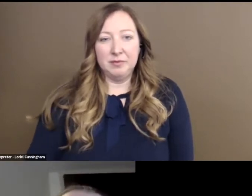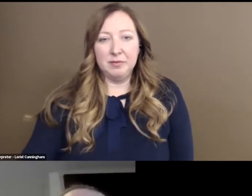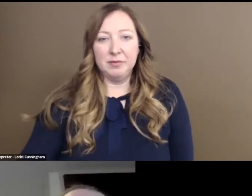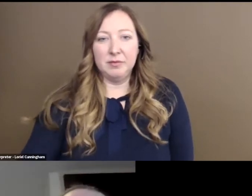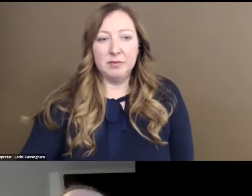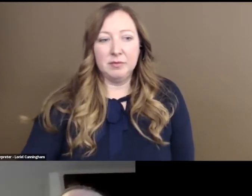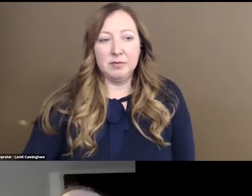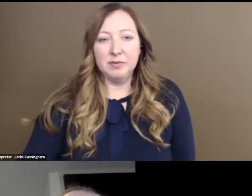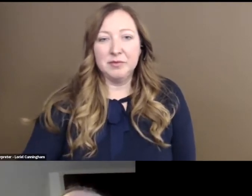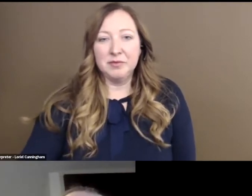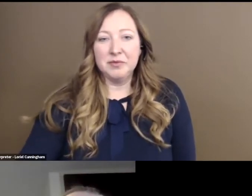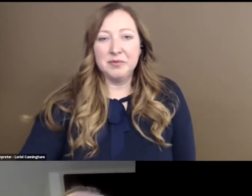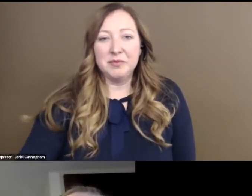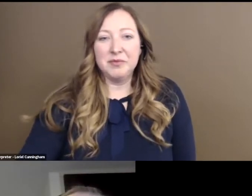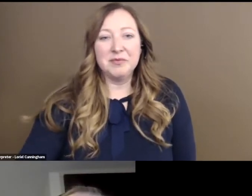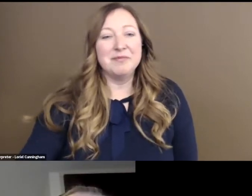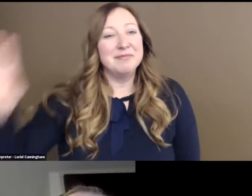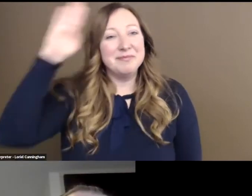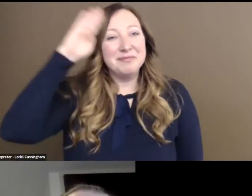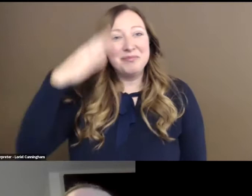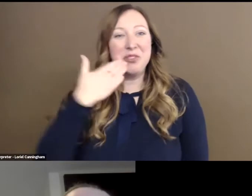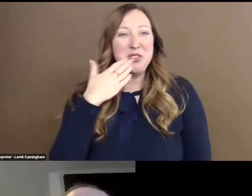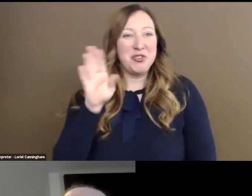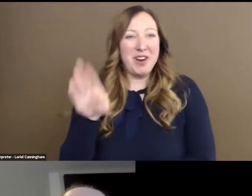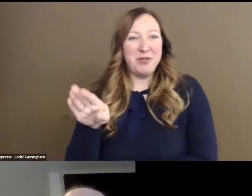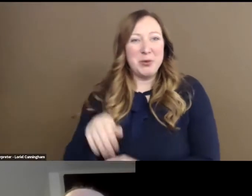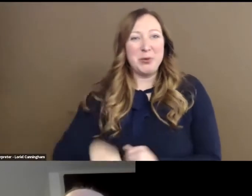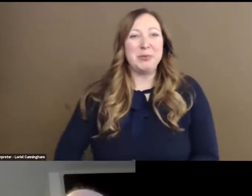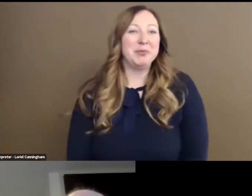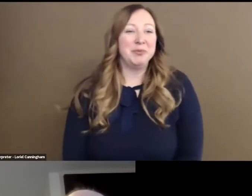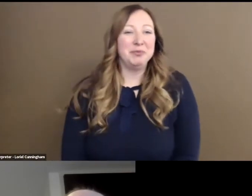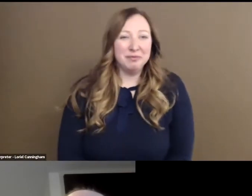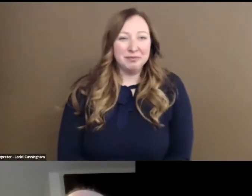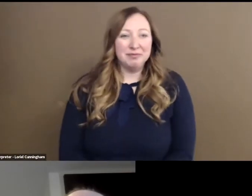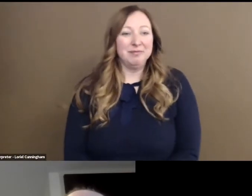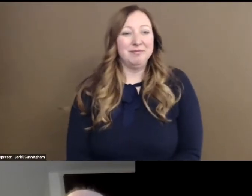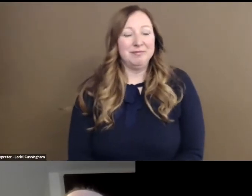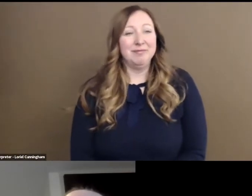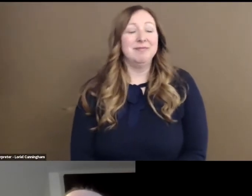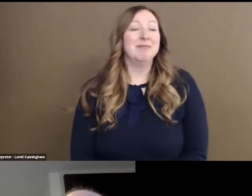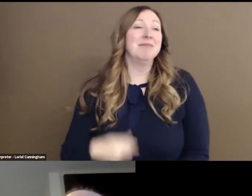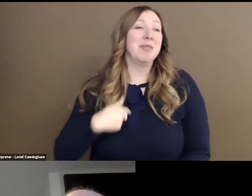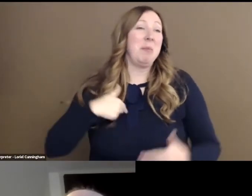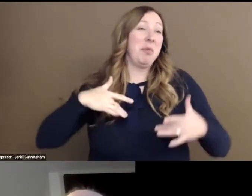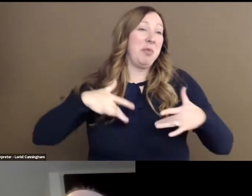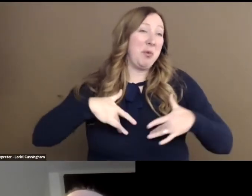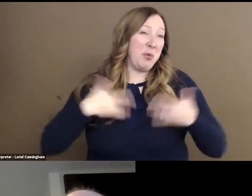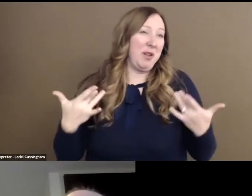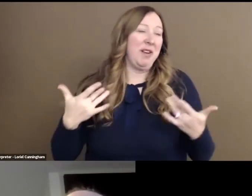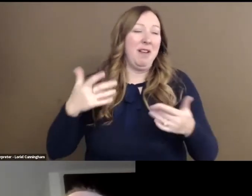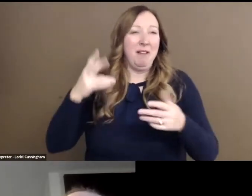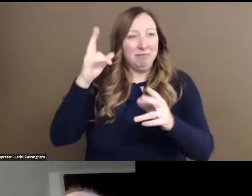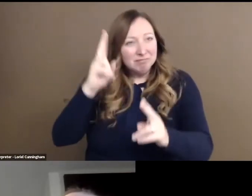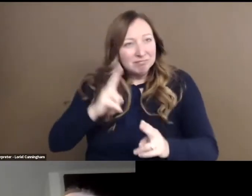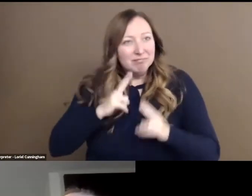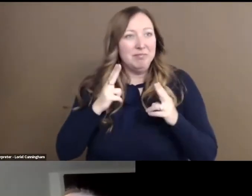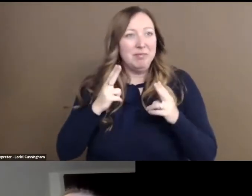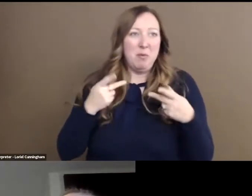good afternoon i am delighted to have the honor and